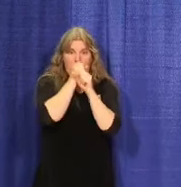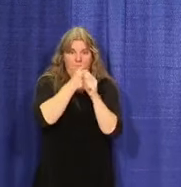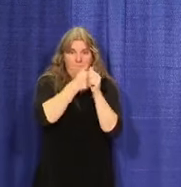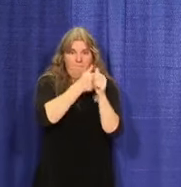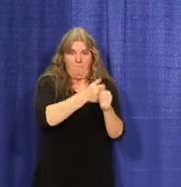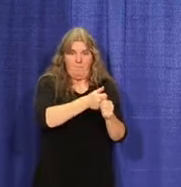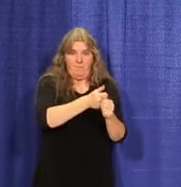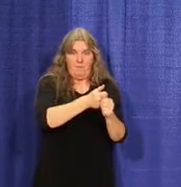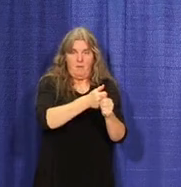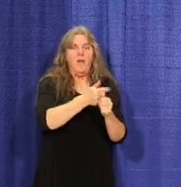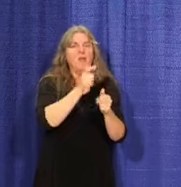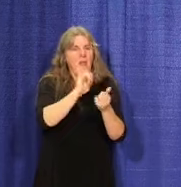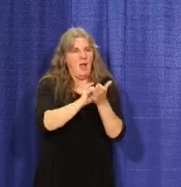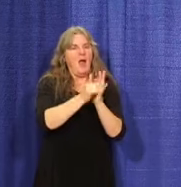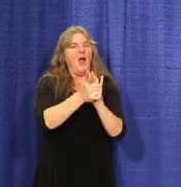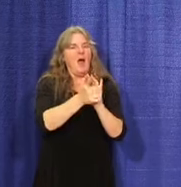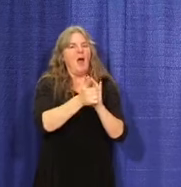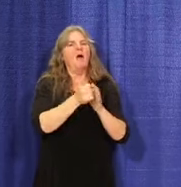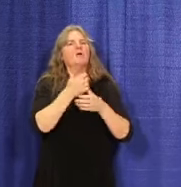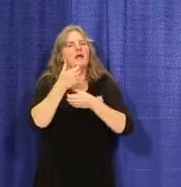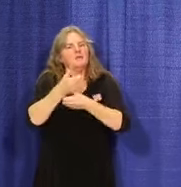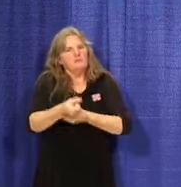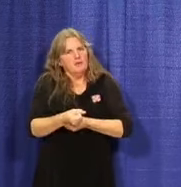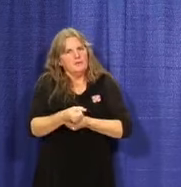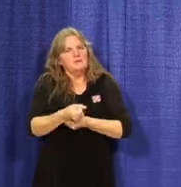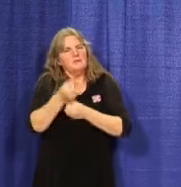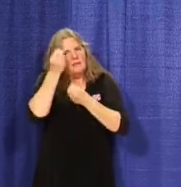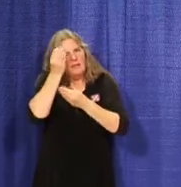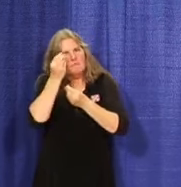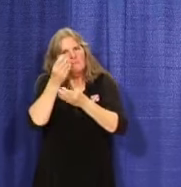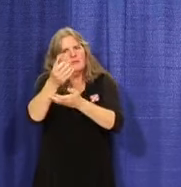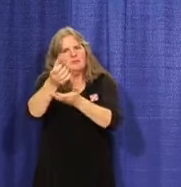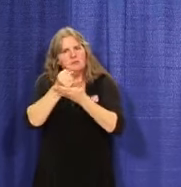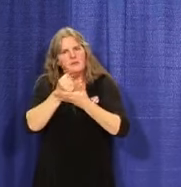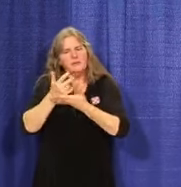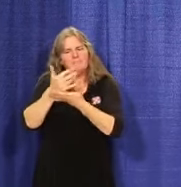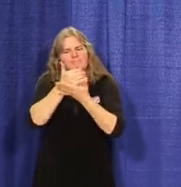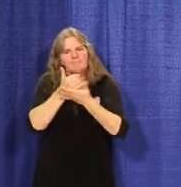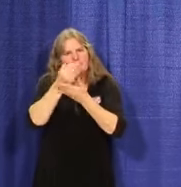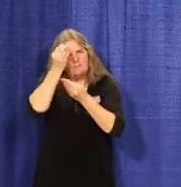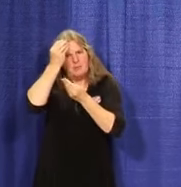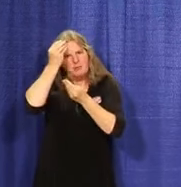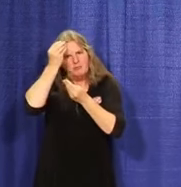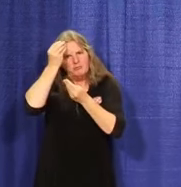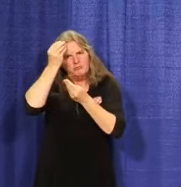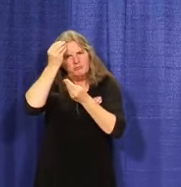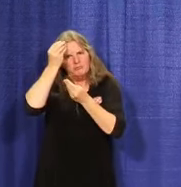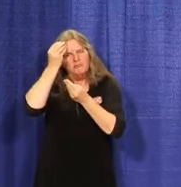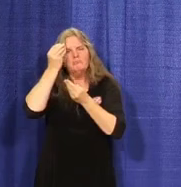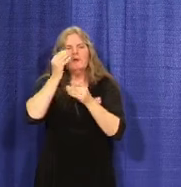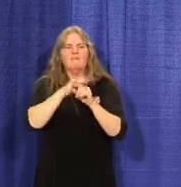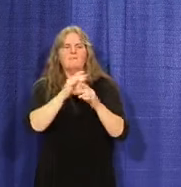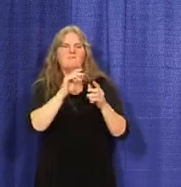able to get trusted and trustworthy information from cases under investigation and their families so that we can